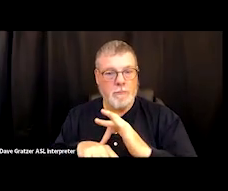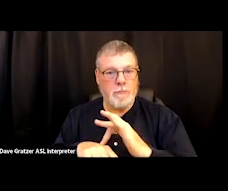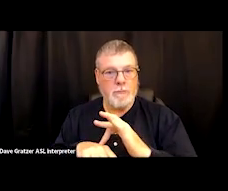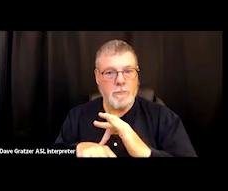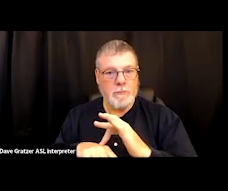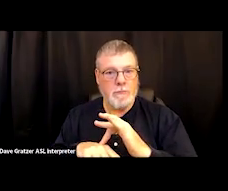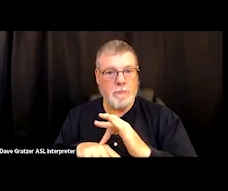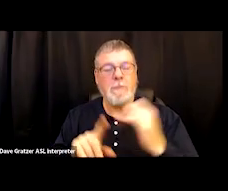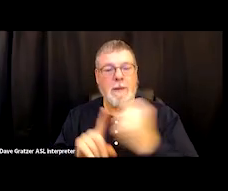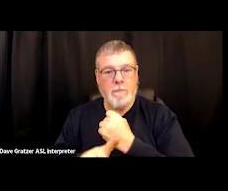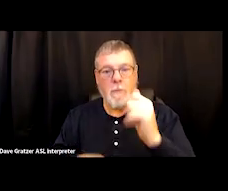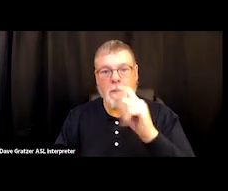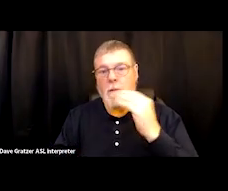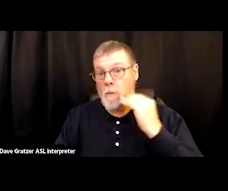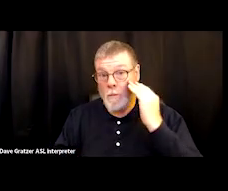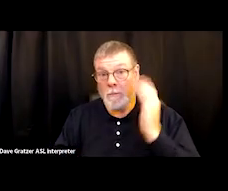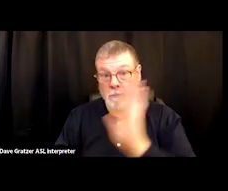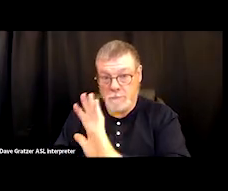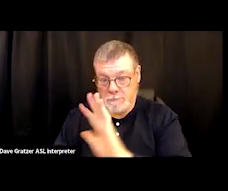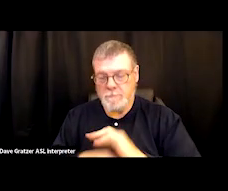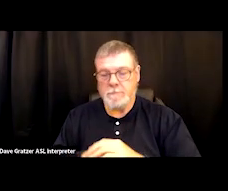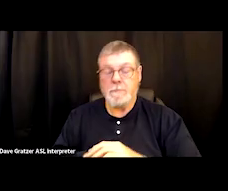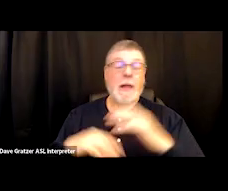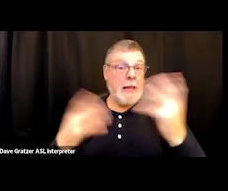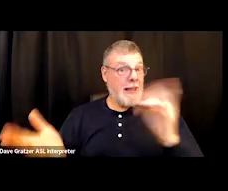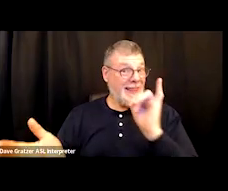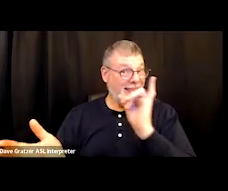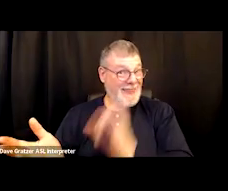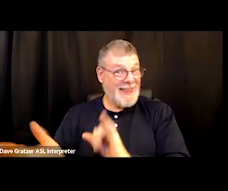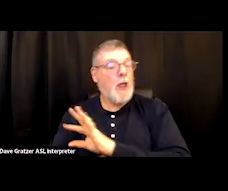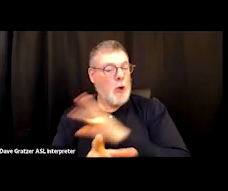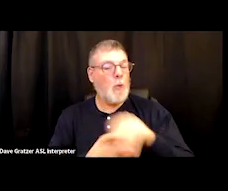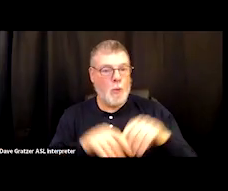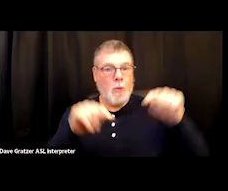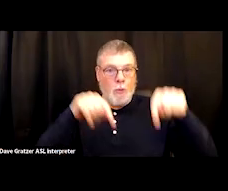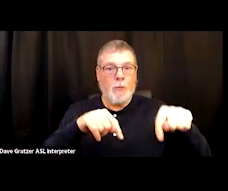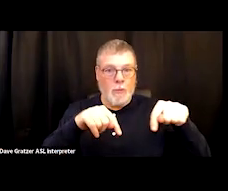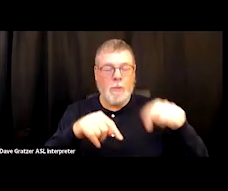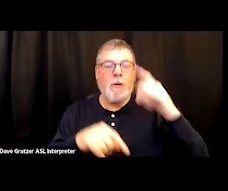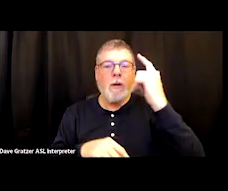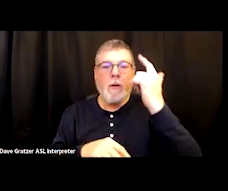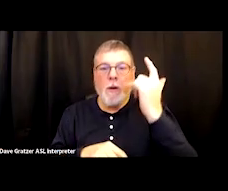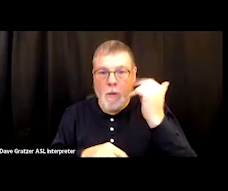in her home. And so that could be something that you could include in here because it was kind of the start